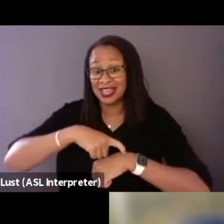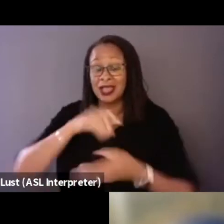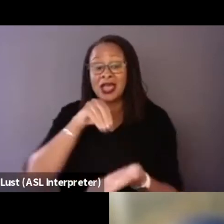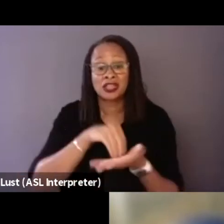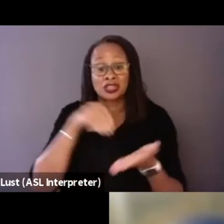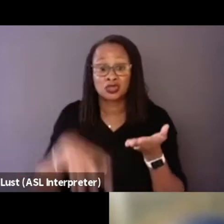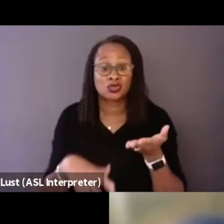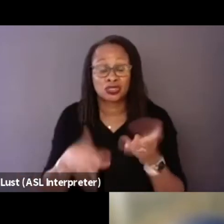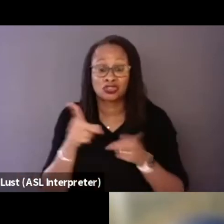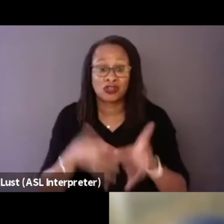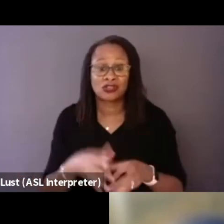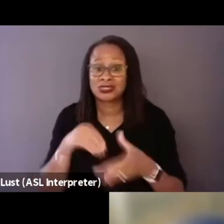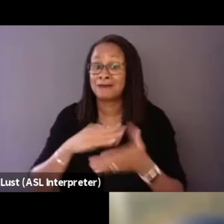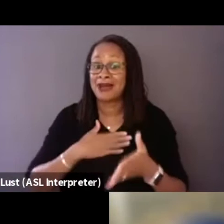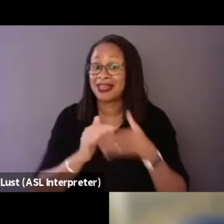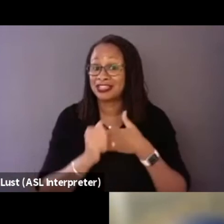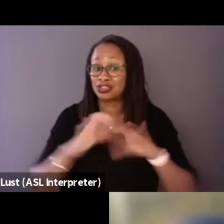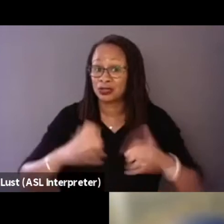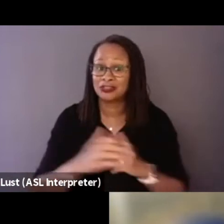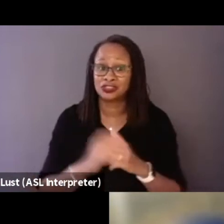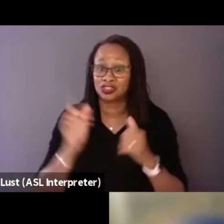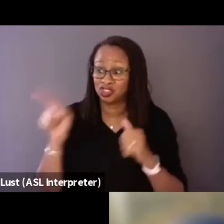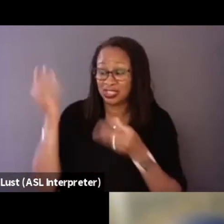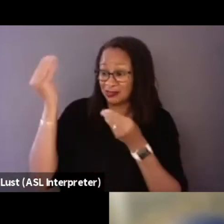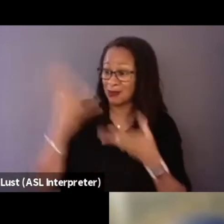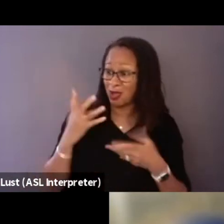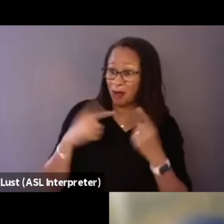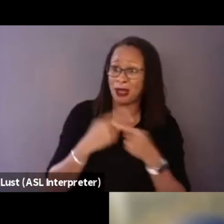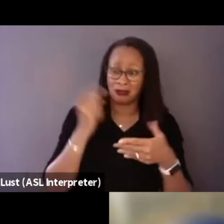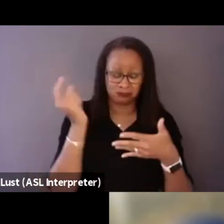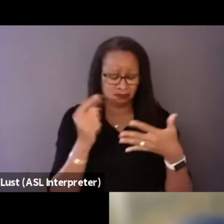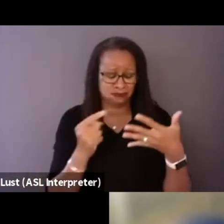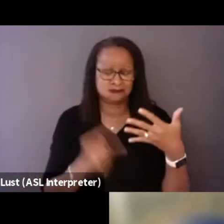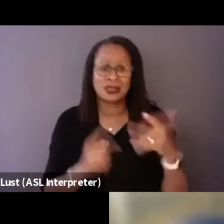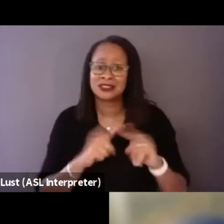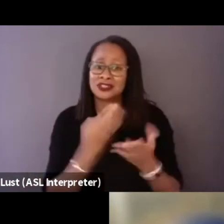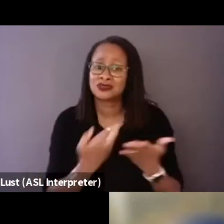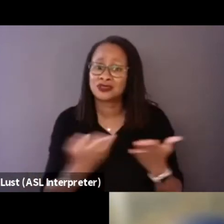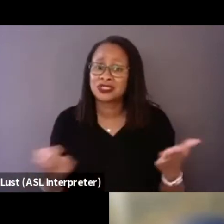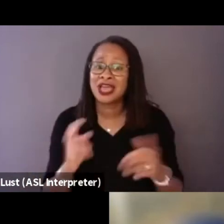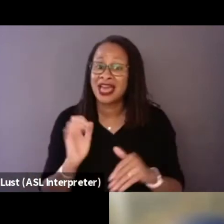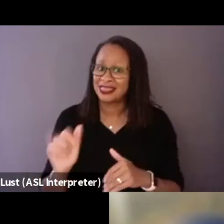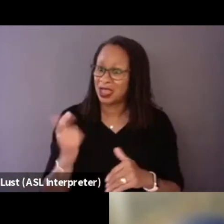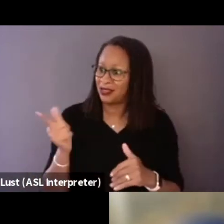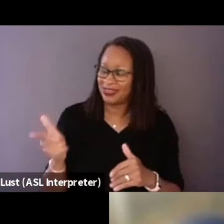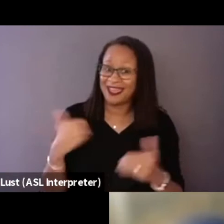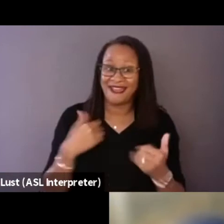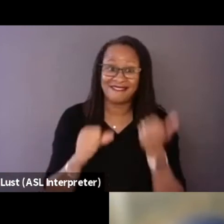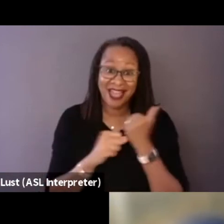so she started telling me about all of these resources, that All City Council Student Union would be advocating for.